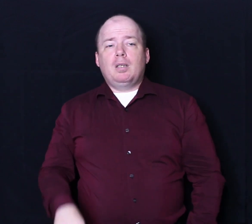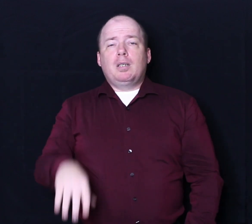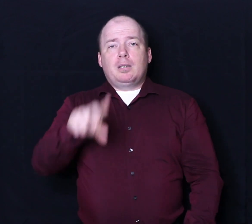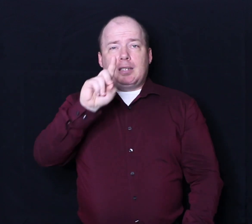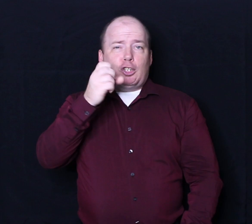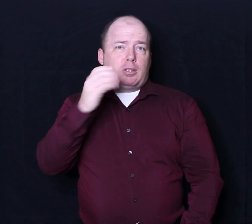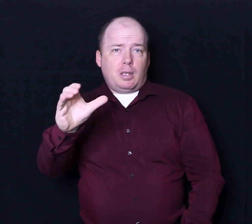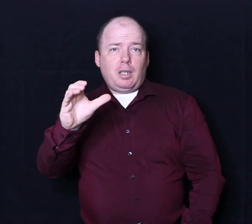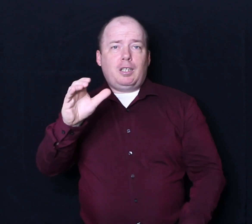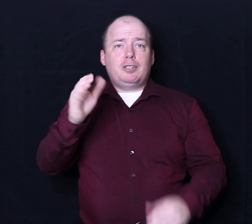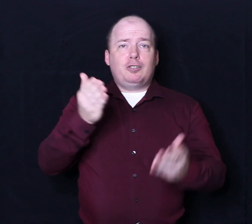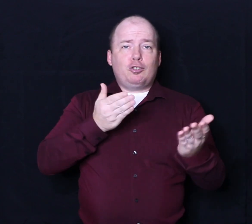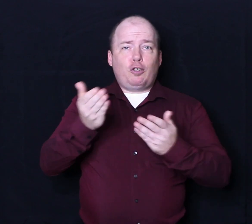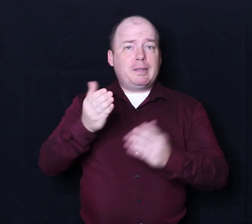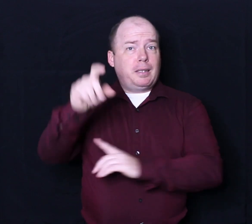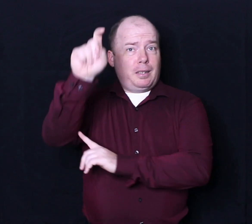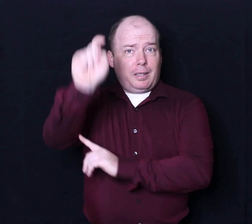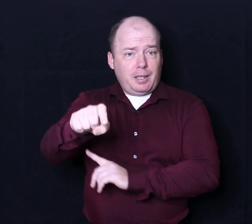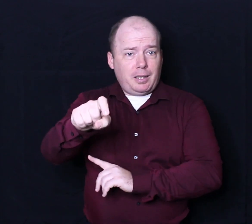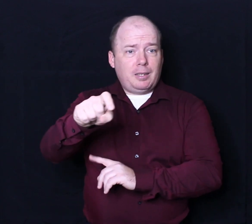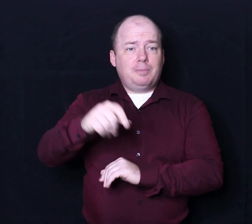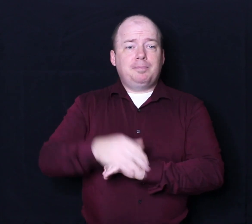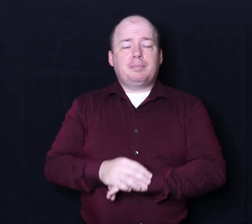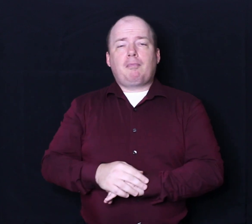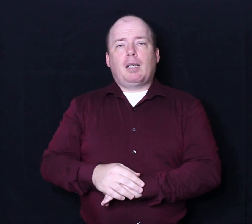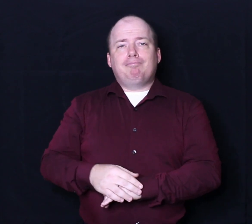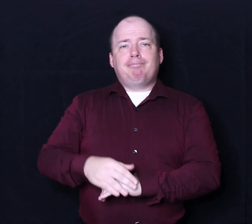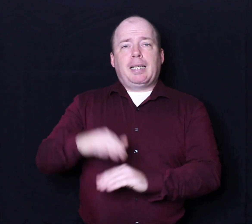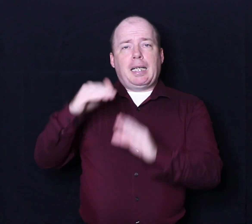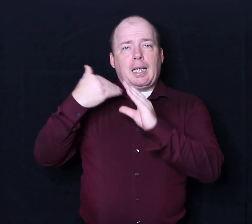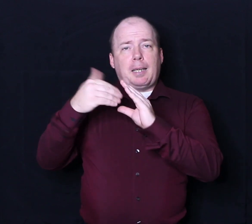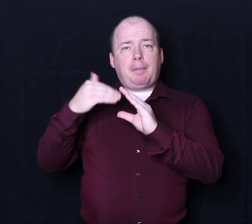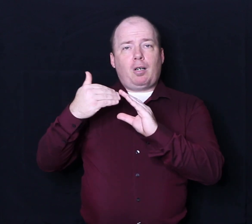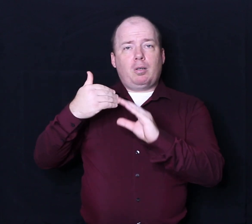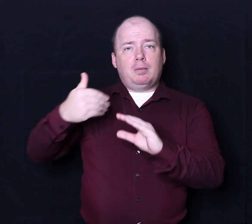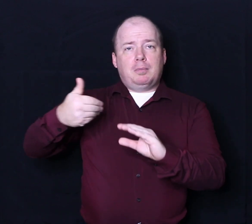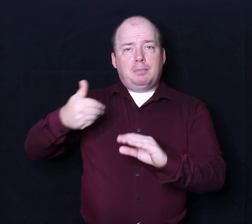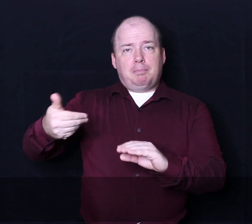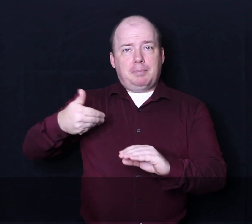or need DHHSC's services, you can email me